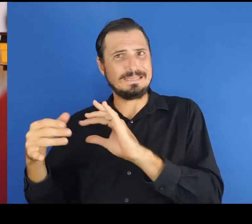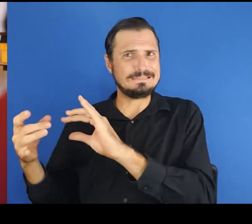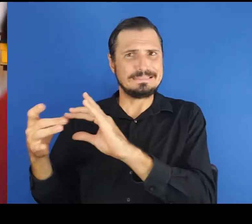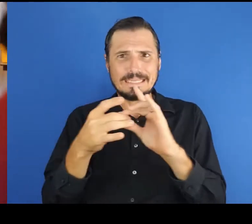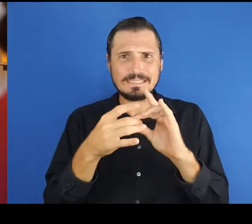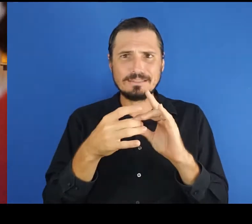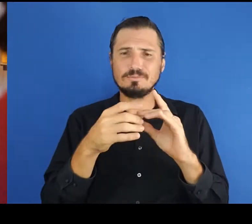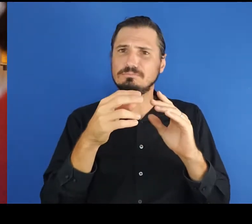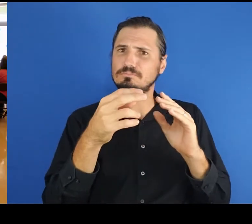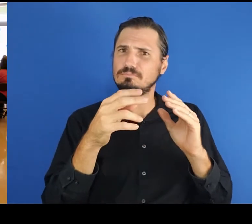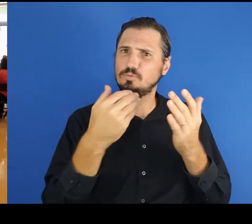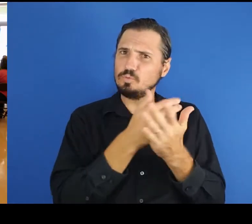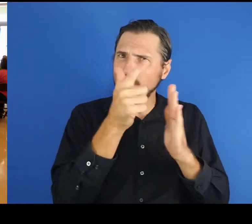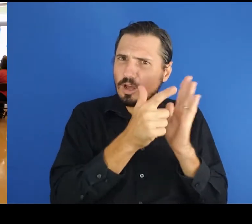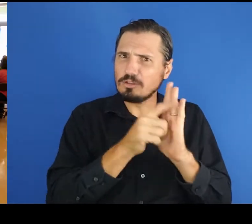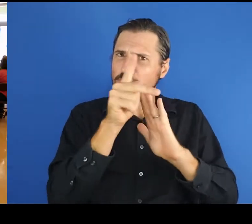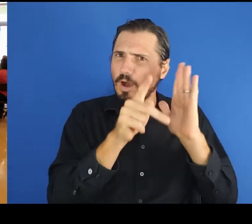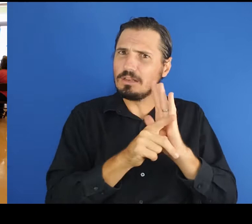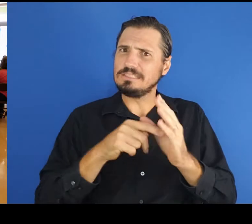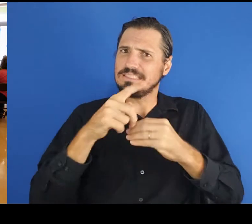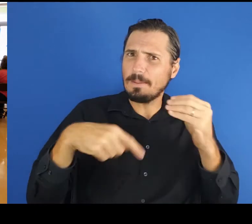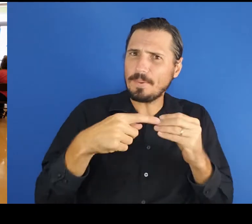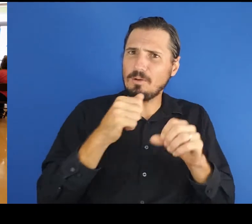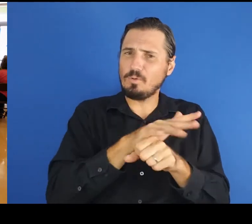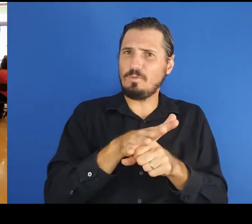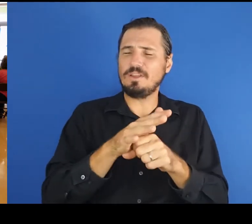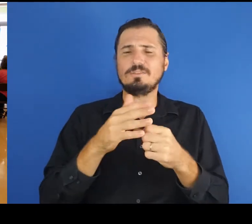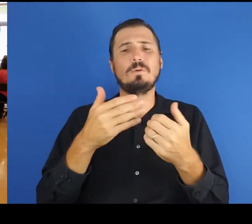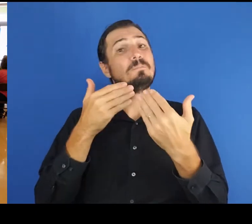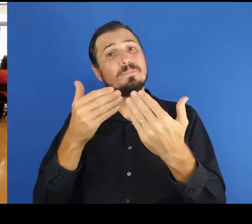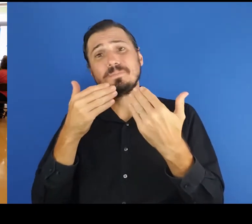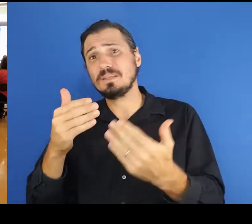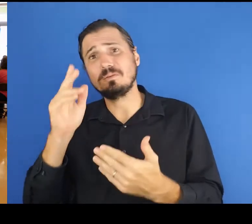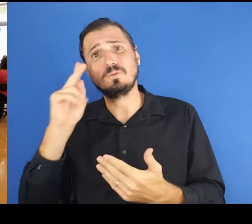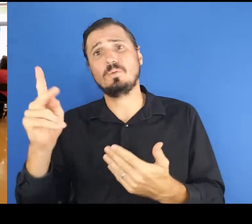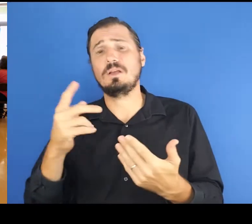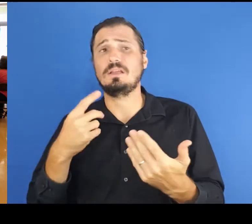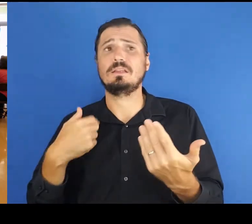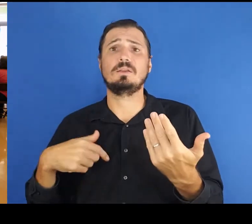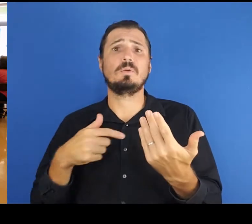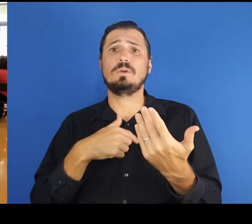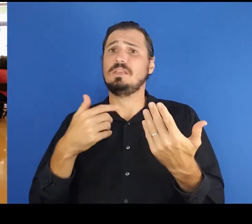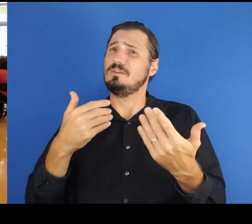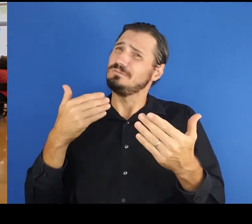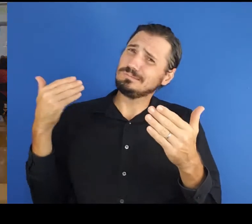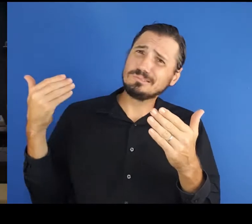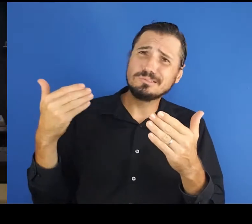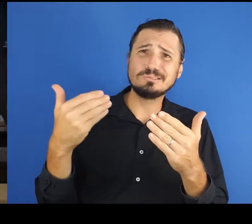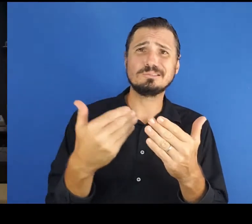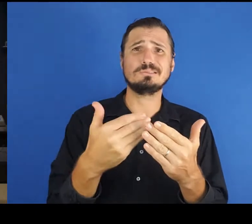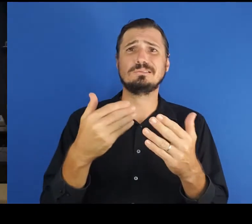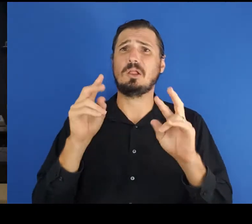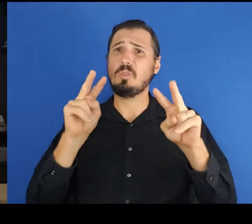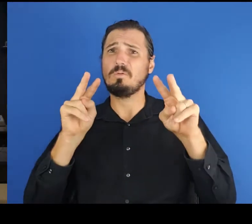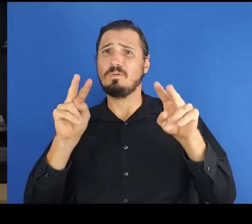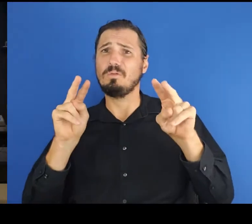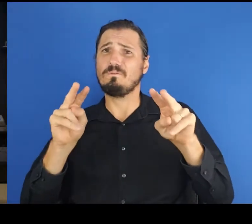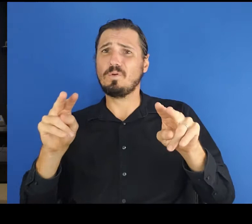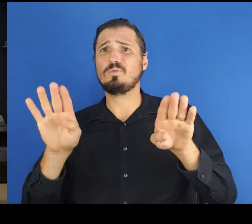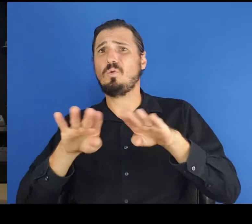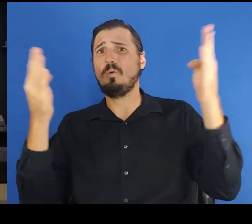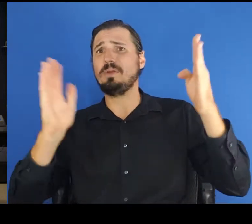So again, Kaua‘i, thank you for all your sacrifices. We are almost there! Let’s get through this together and look forward to opening up our economy again